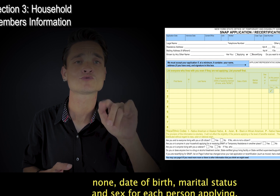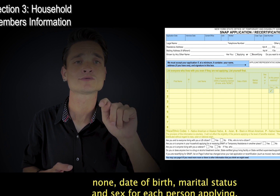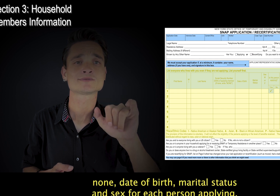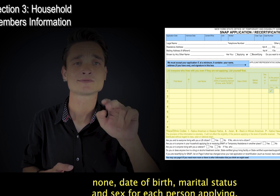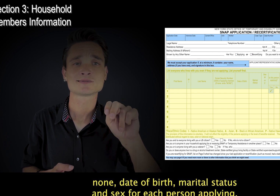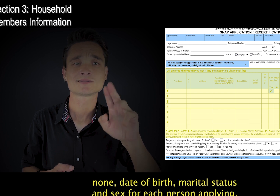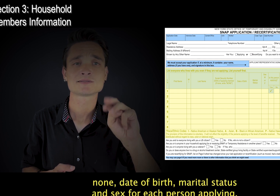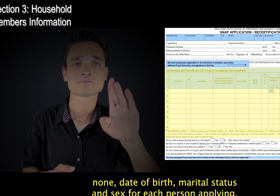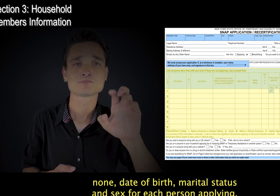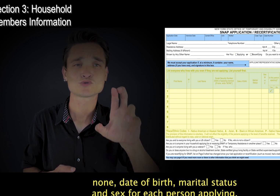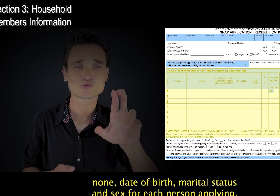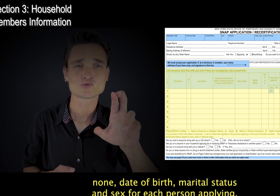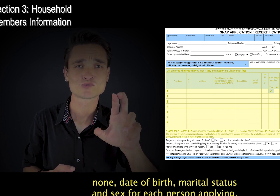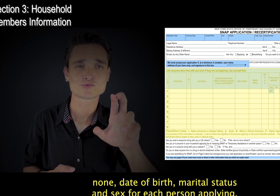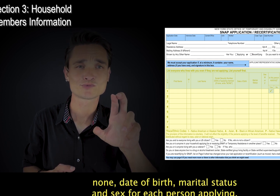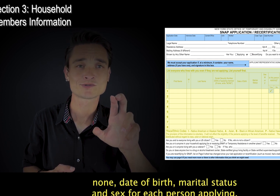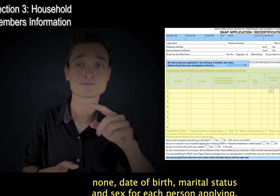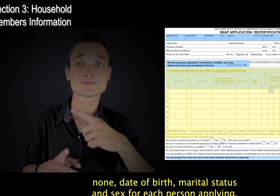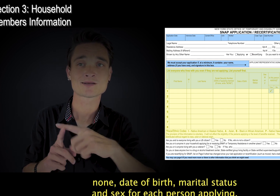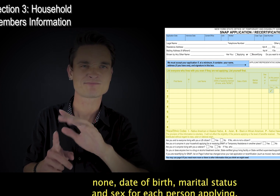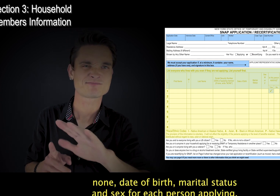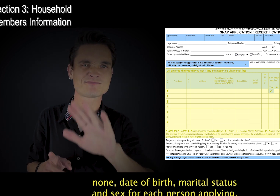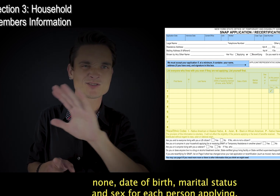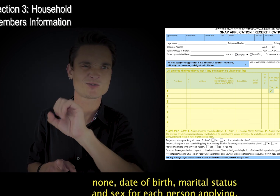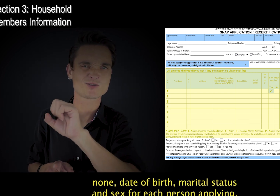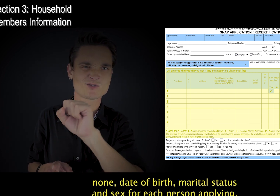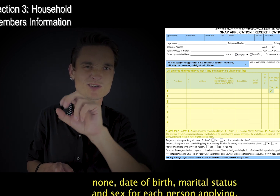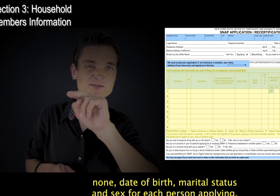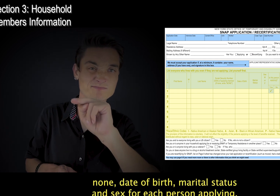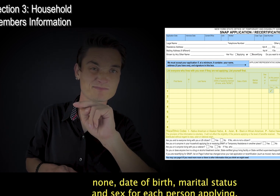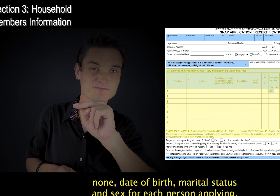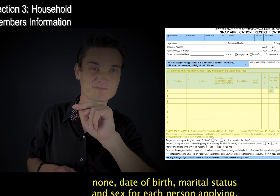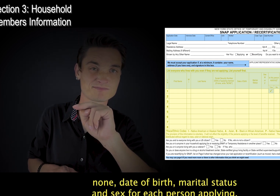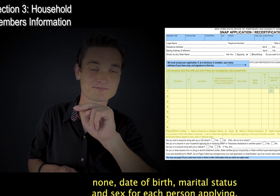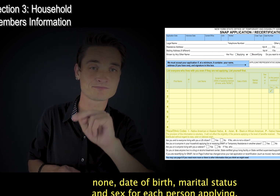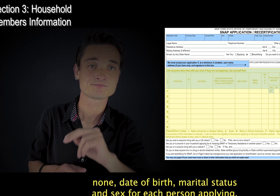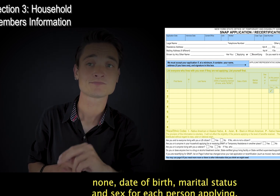none, date of birth, marital status and sex for each person applying.